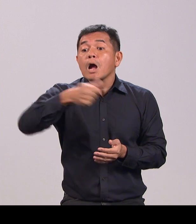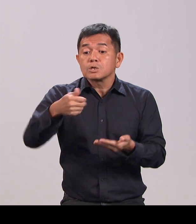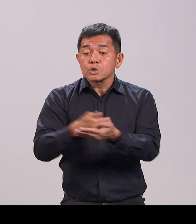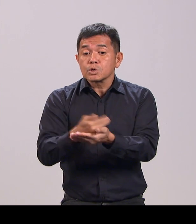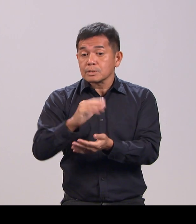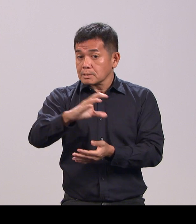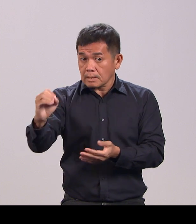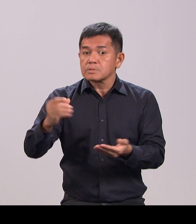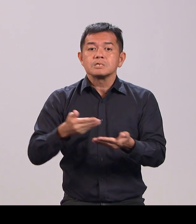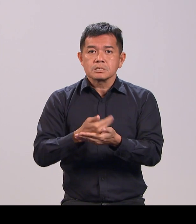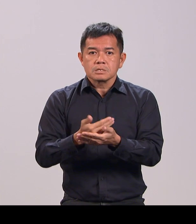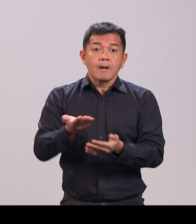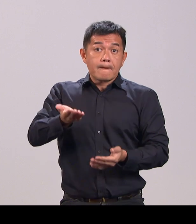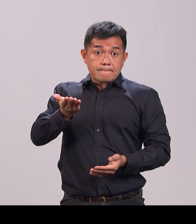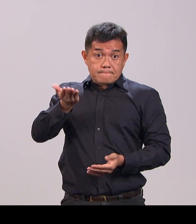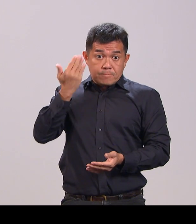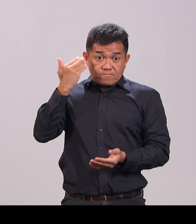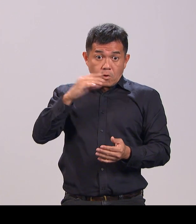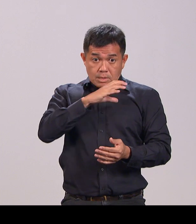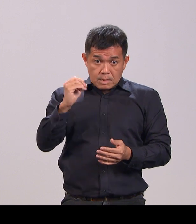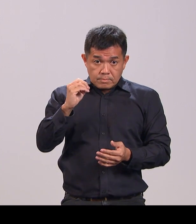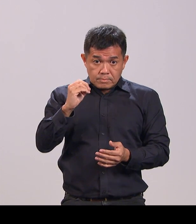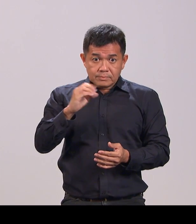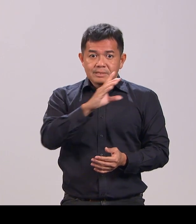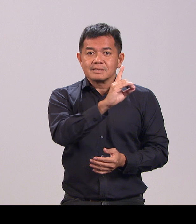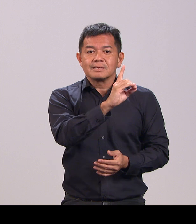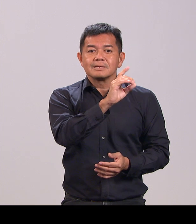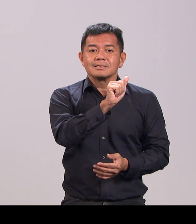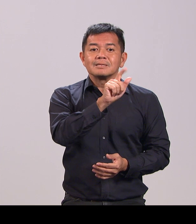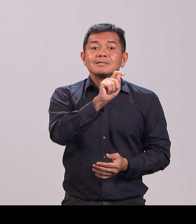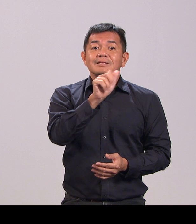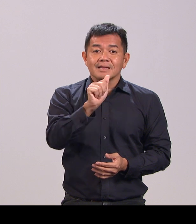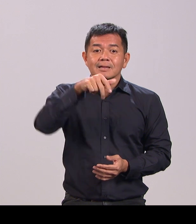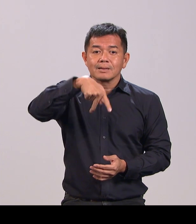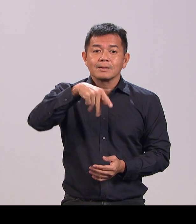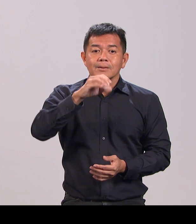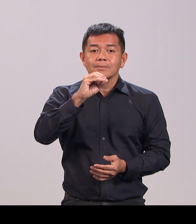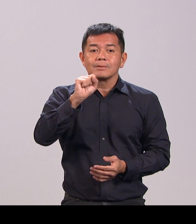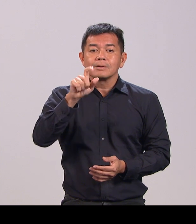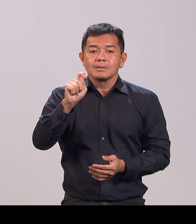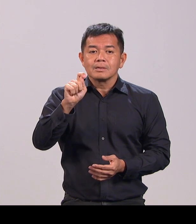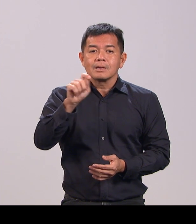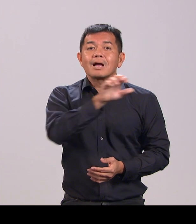The company is Datapost. Datapost is an SME in printing and mailing solutions.